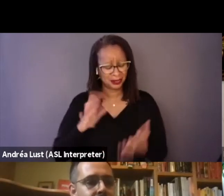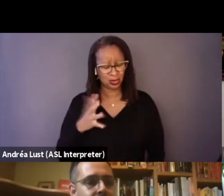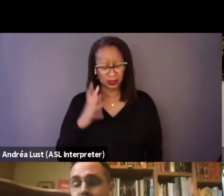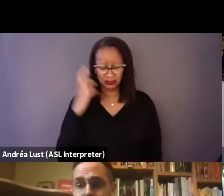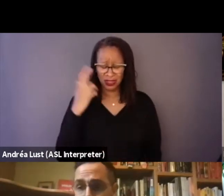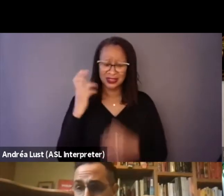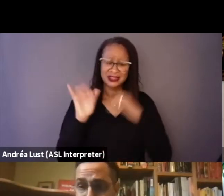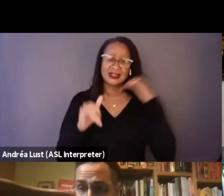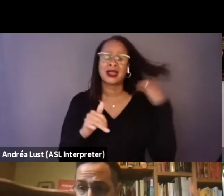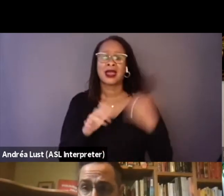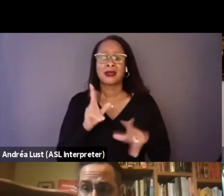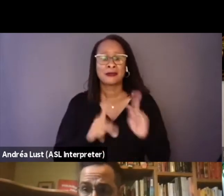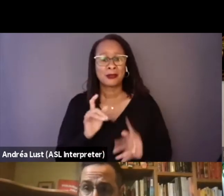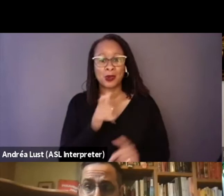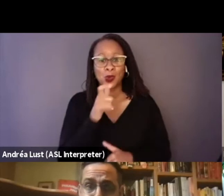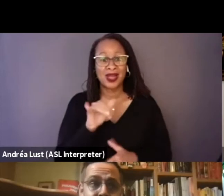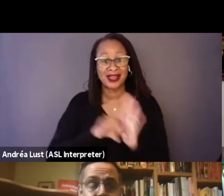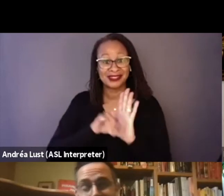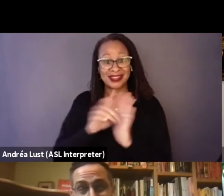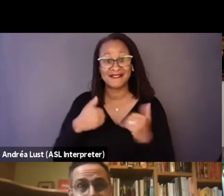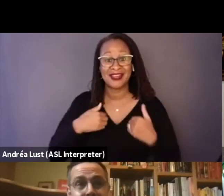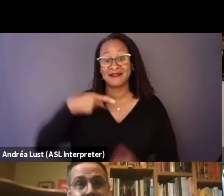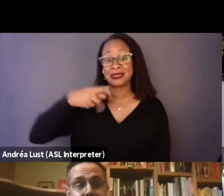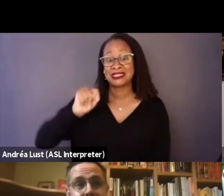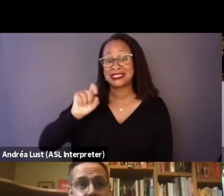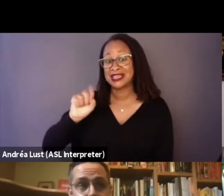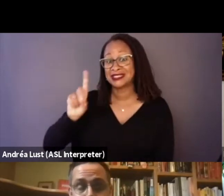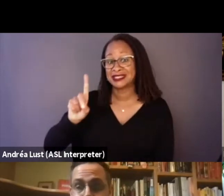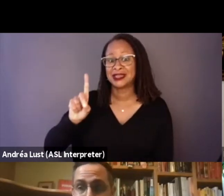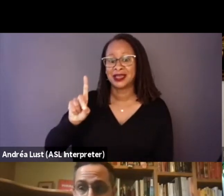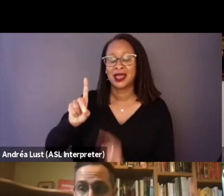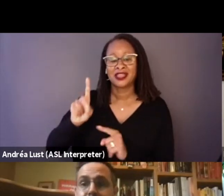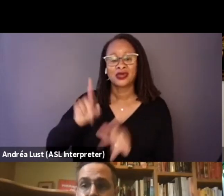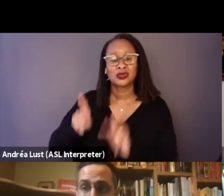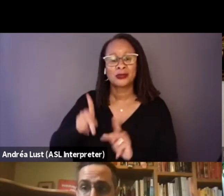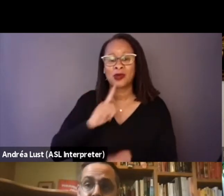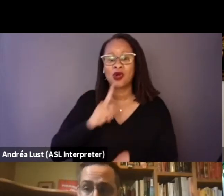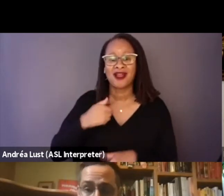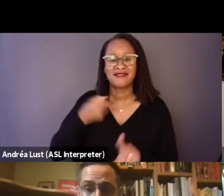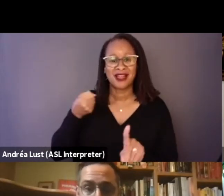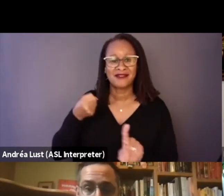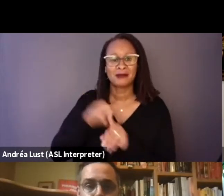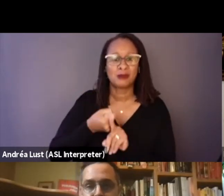the people who maybe identify as having PTSD are actually the ones who almost have hit the point of intolerance